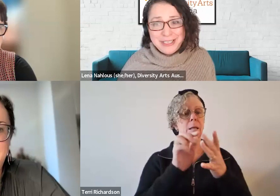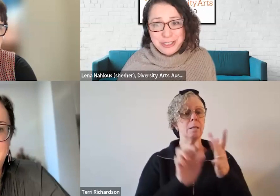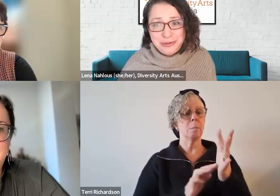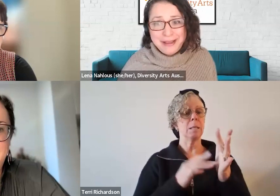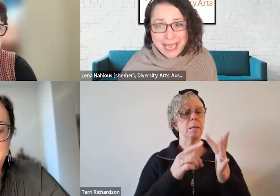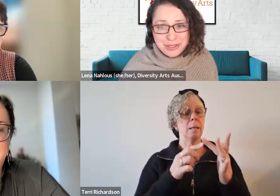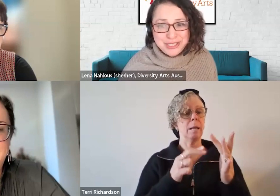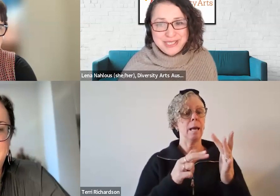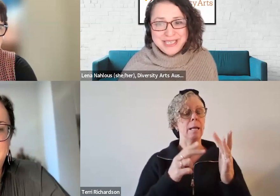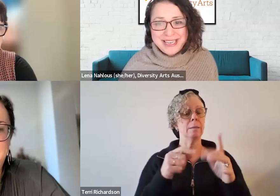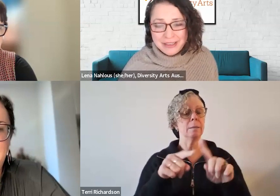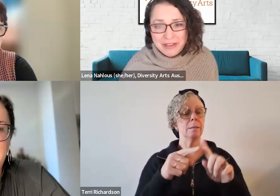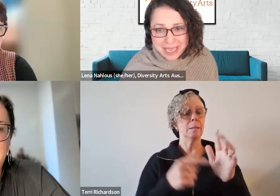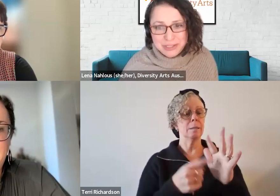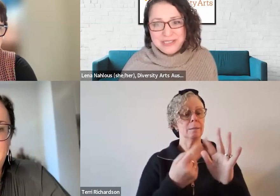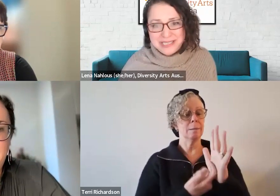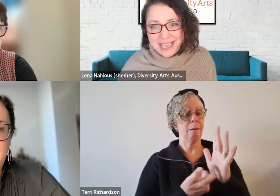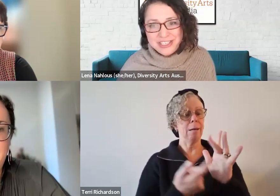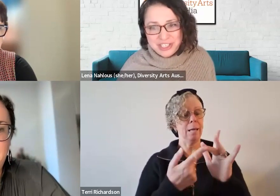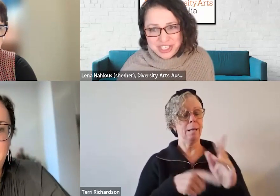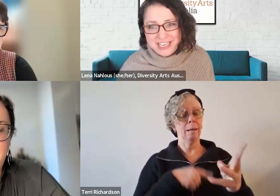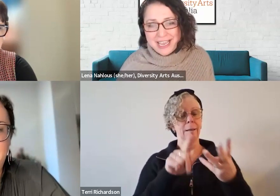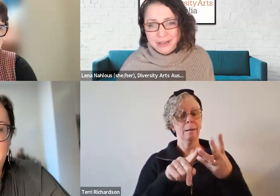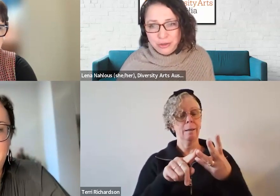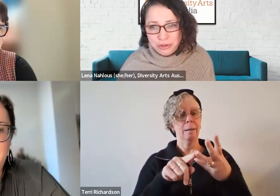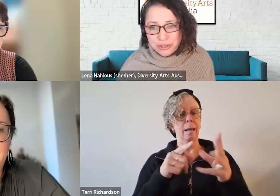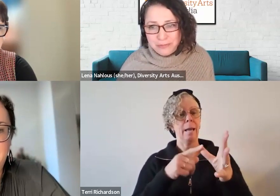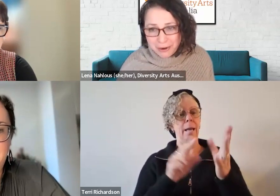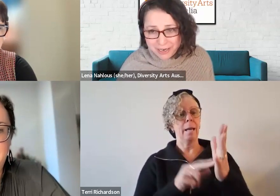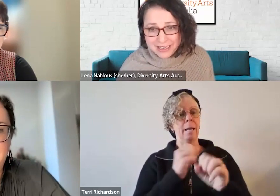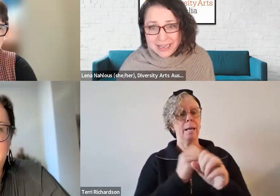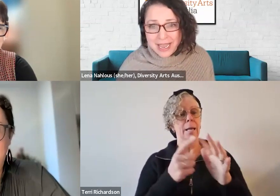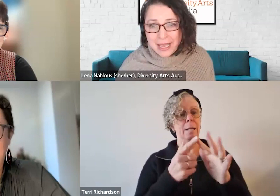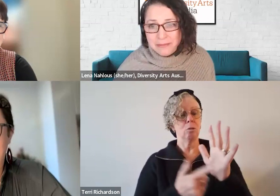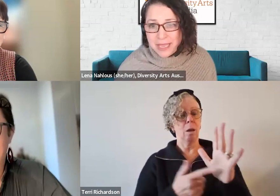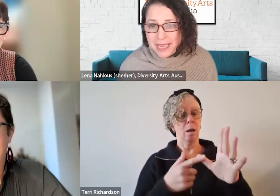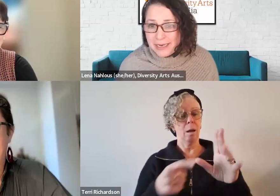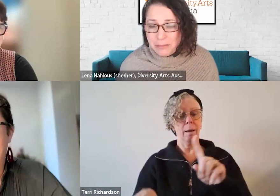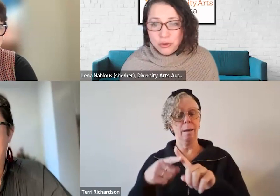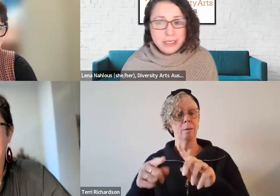and to our Captioner our live Captioner Angela Shi and Luke Perry and importantly